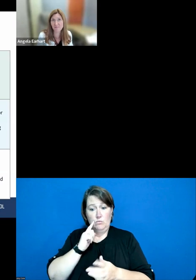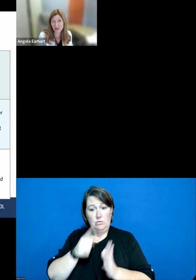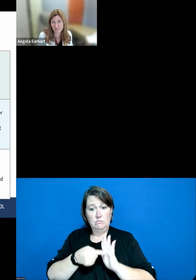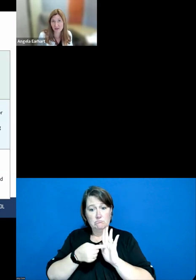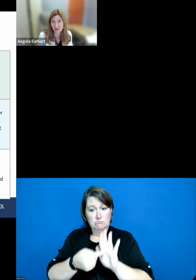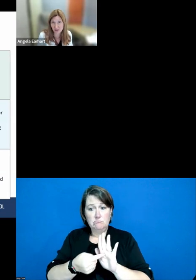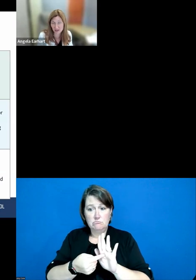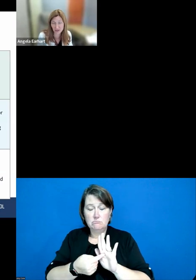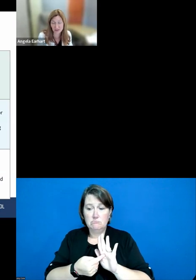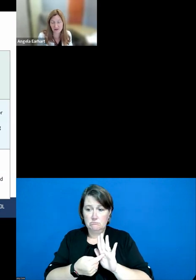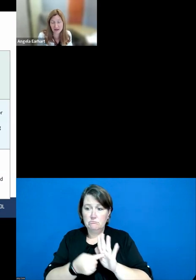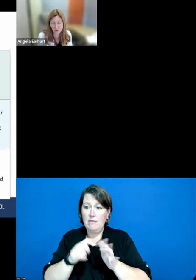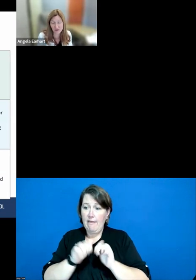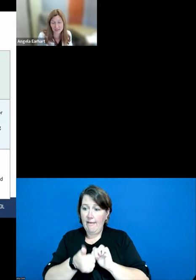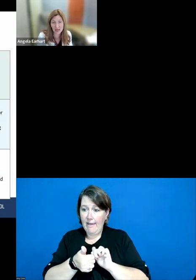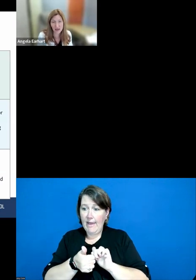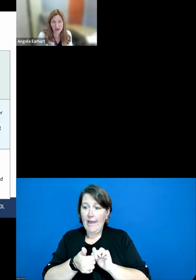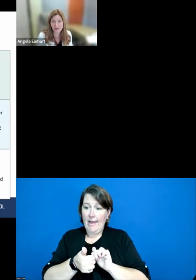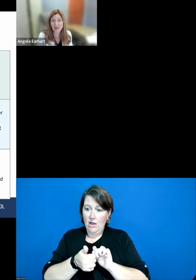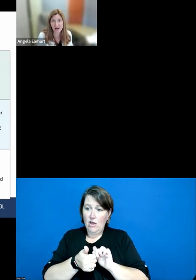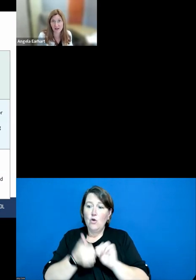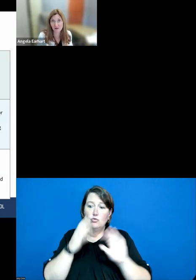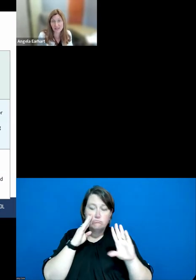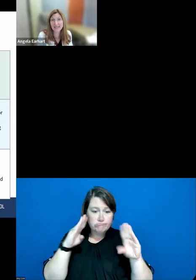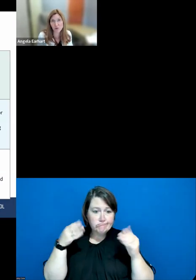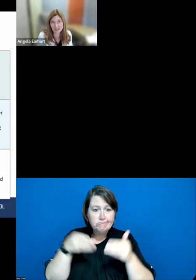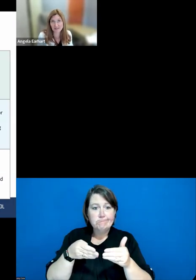the patient population to increase or decrease